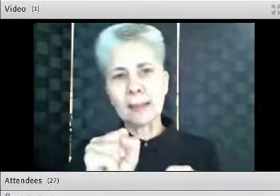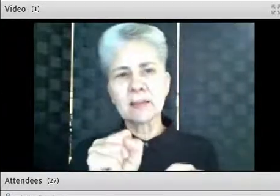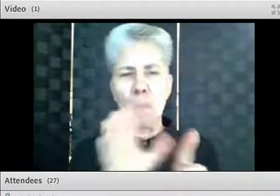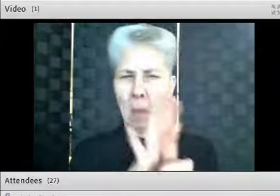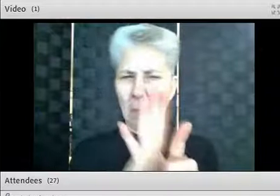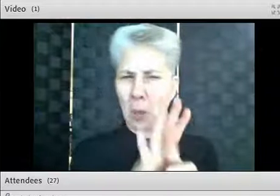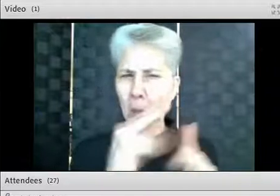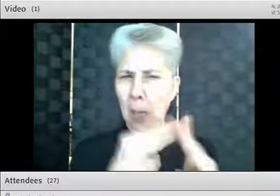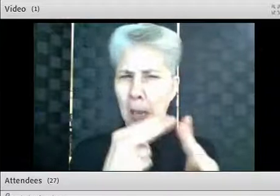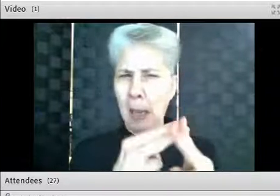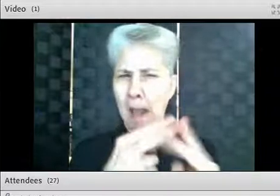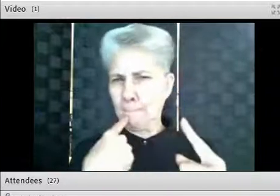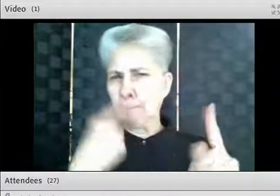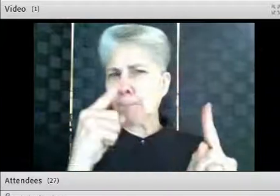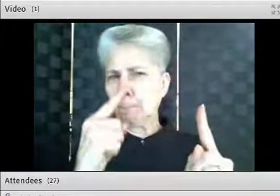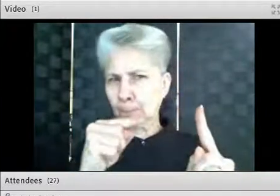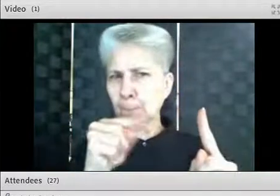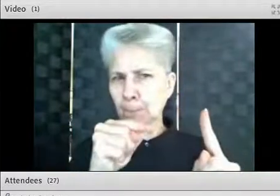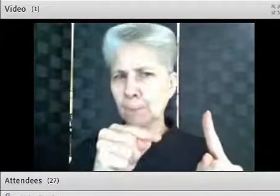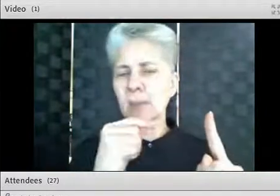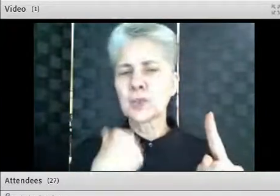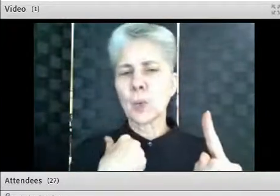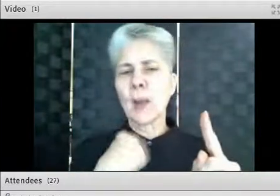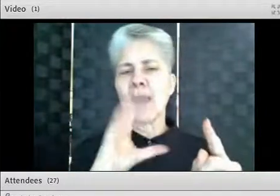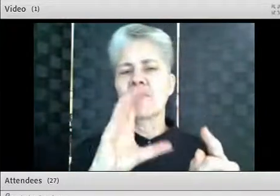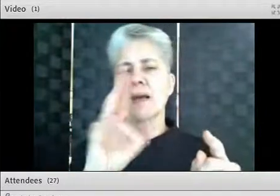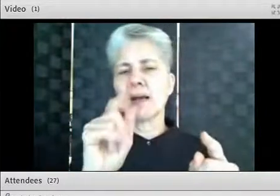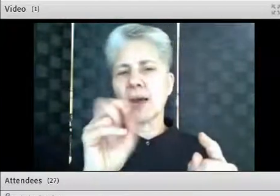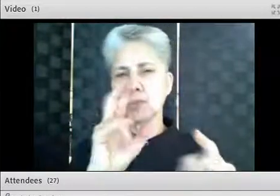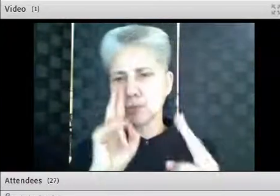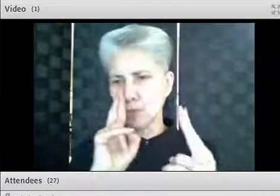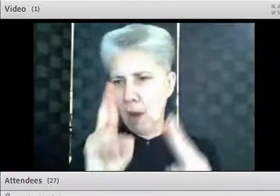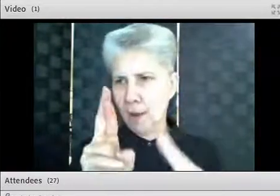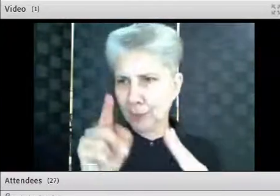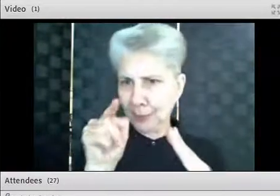So we have these called Cutters in honor of him, okay?